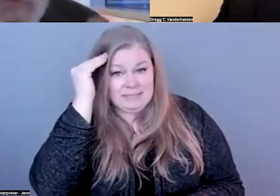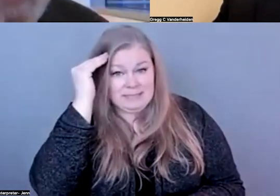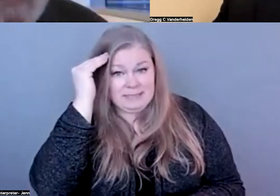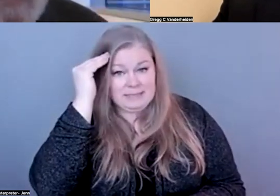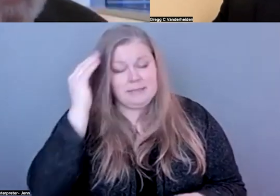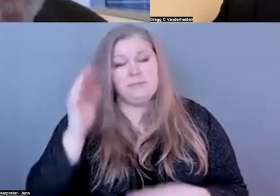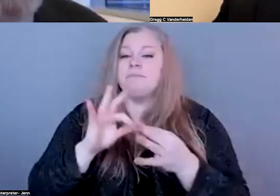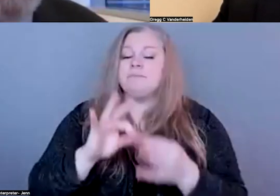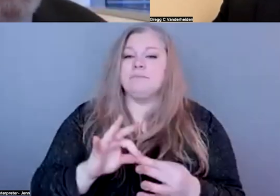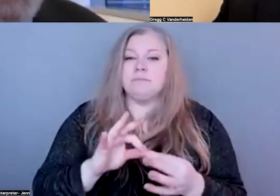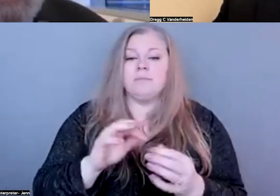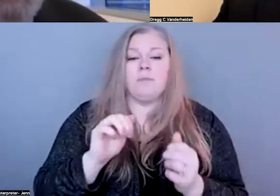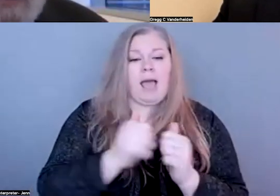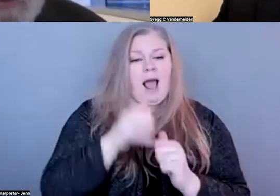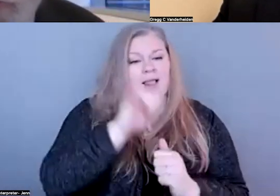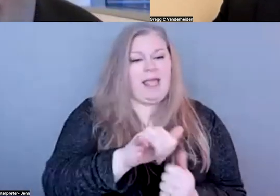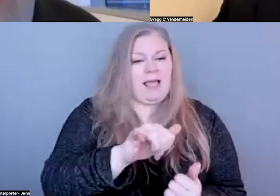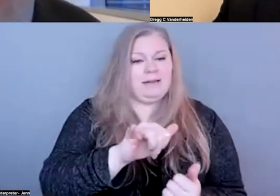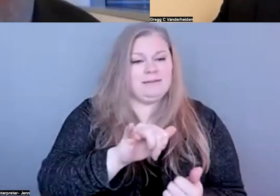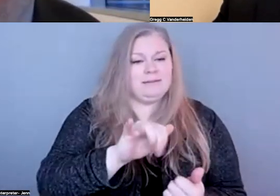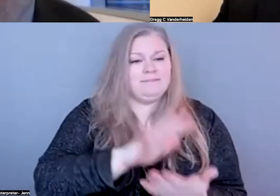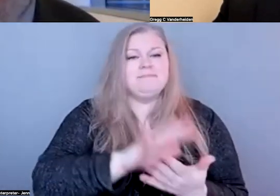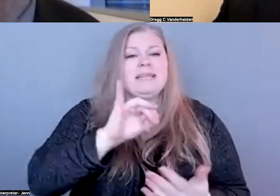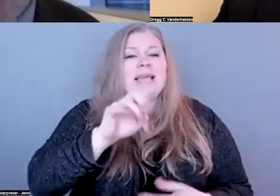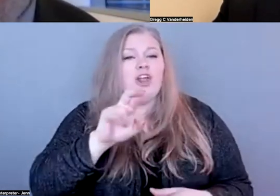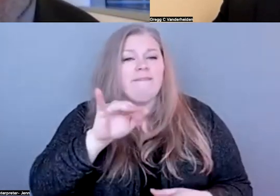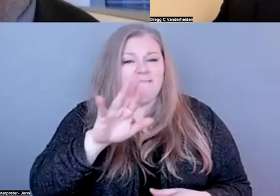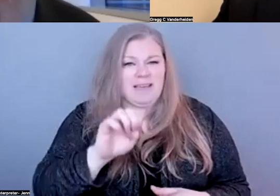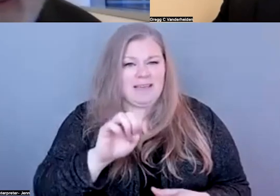of the way the interfaces work, and whether or not they produce the results that you're looking for.